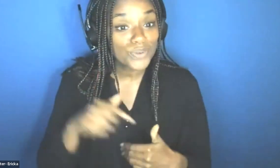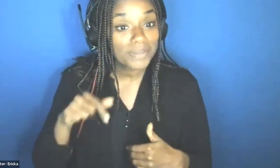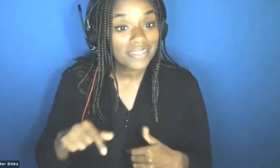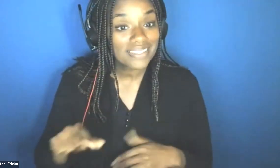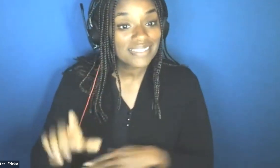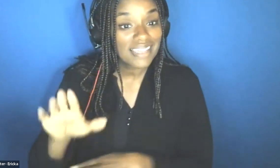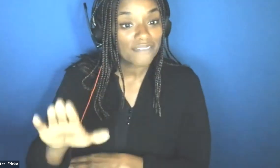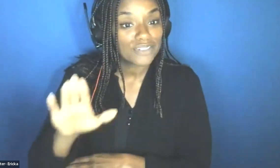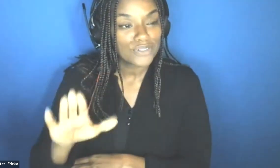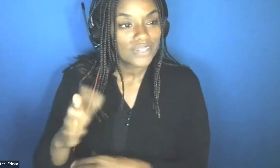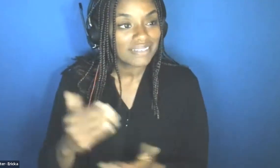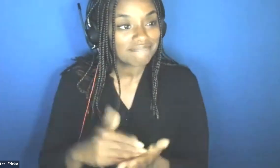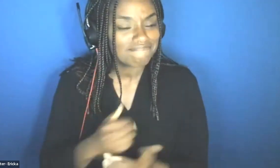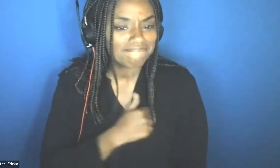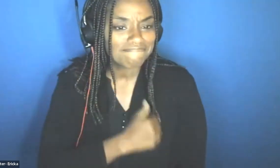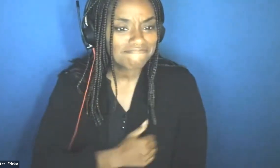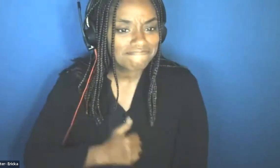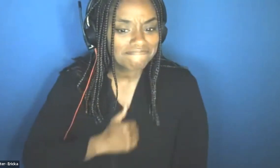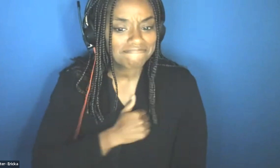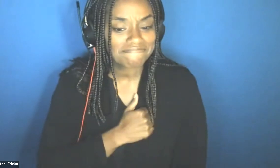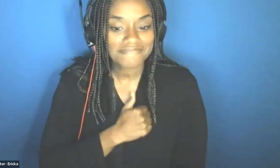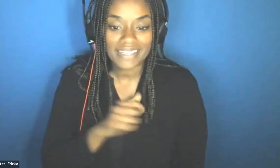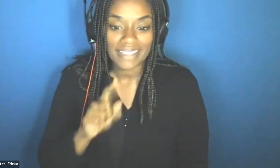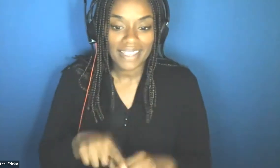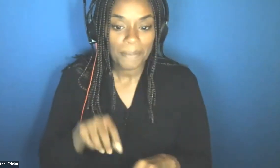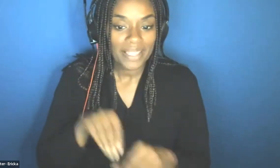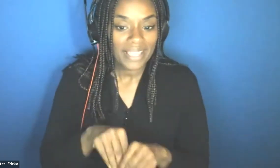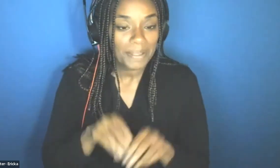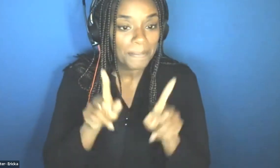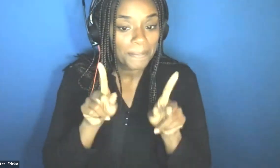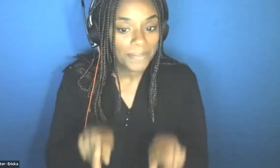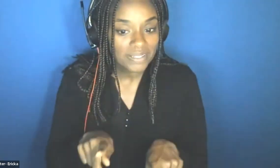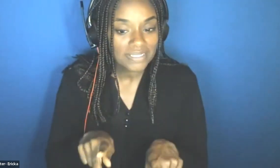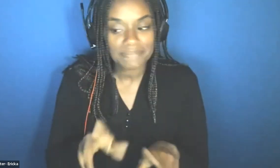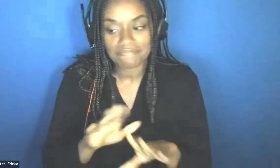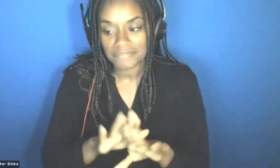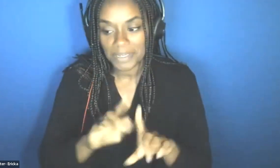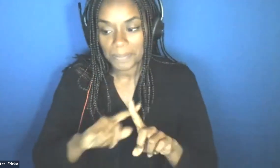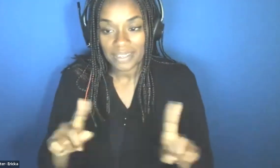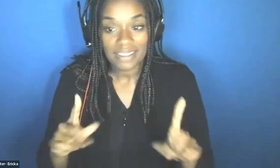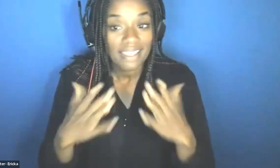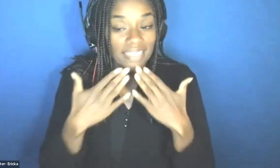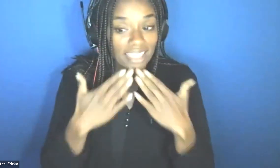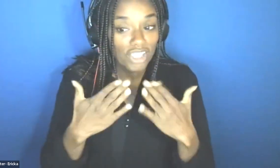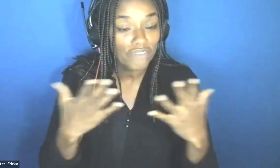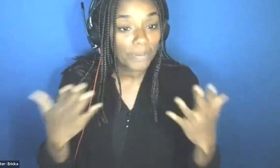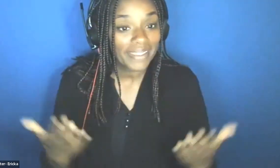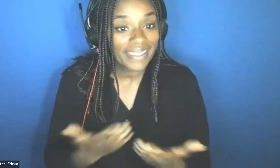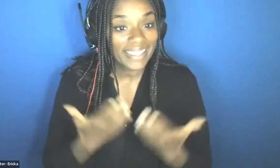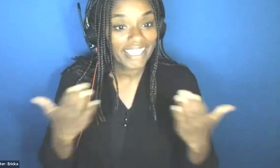Well, thank you all. I'm glad that you could join me this afternoon.